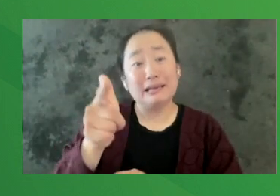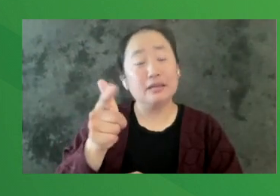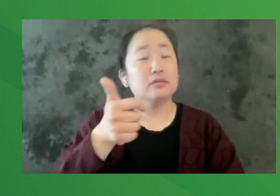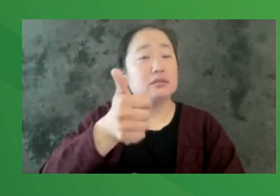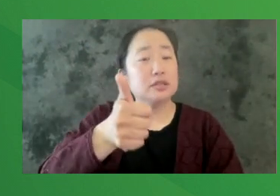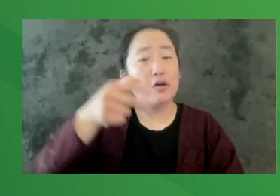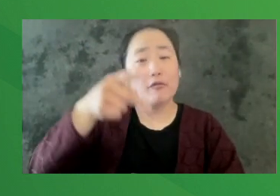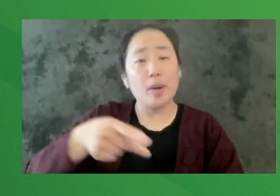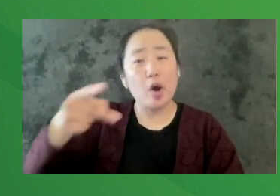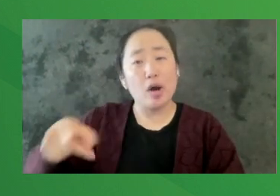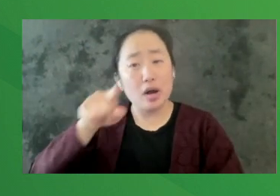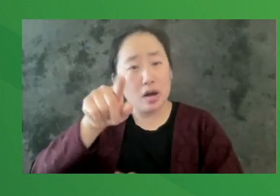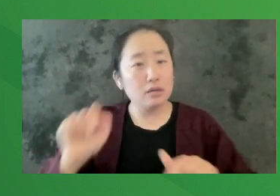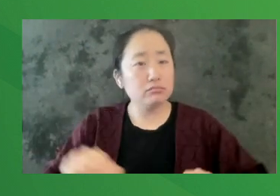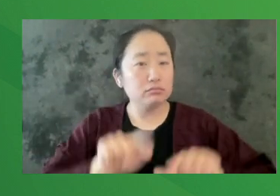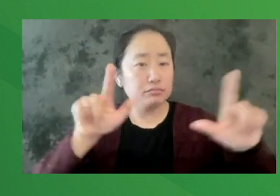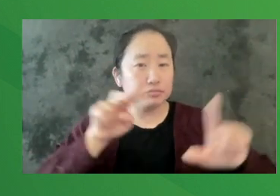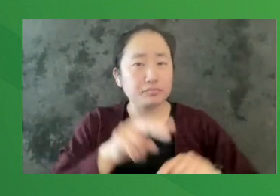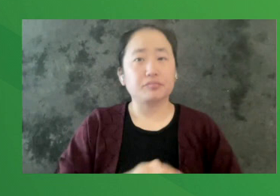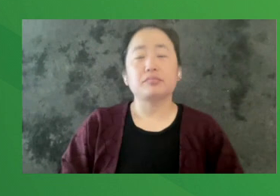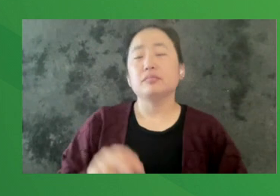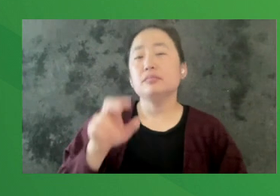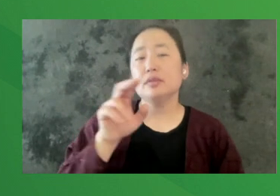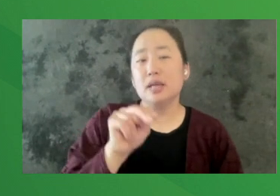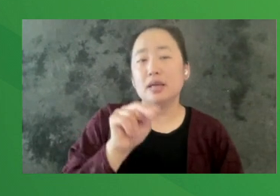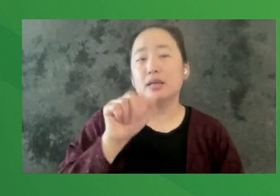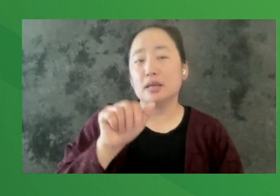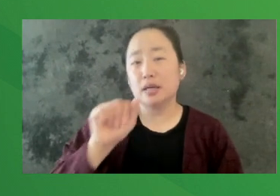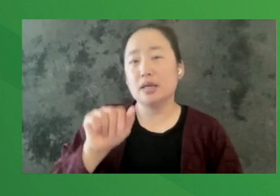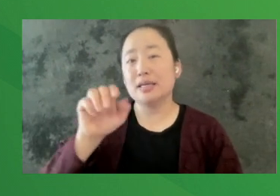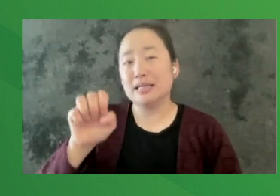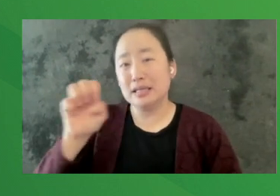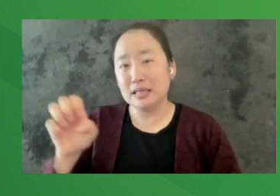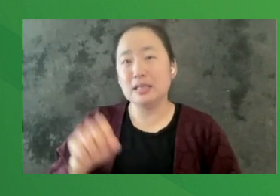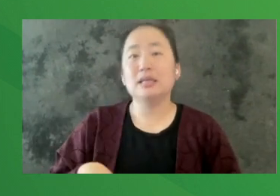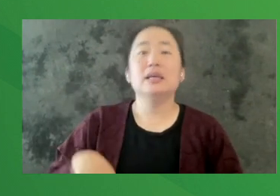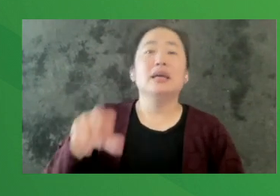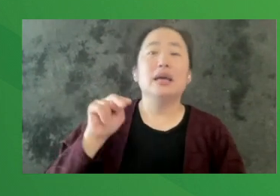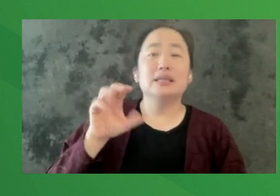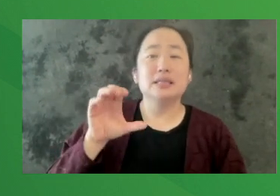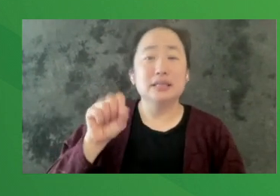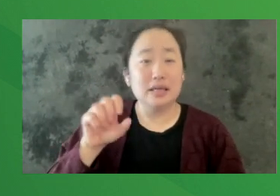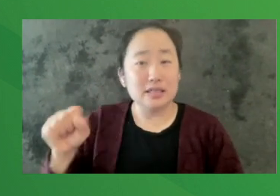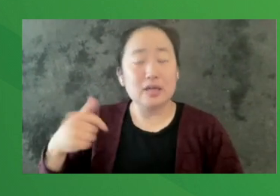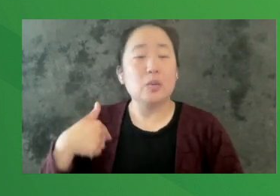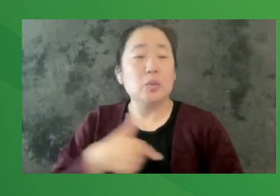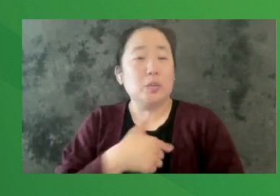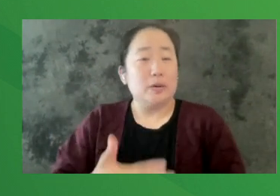work with you with NAAEE and all partners on how we can foster the inquiry model through